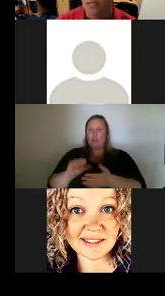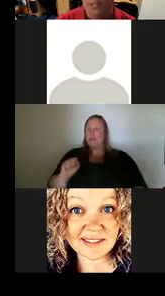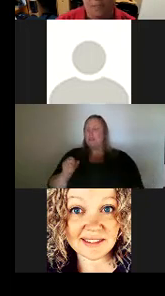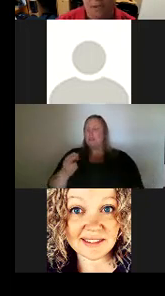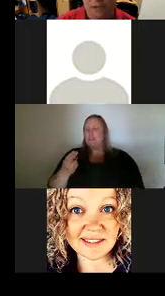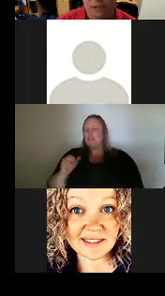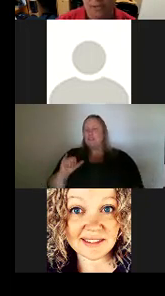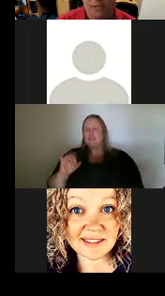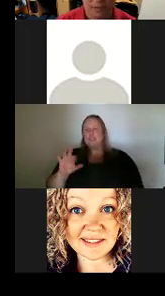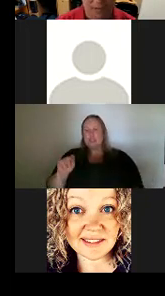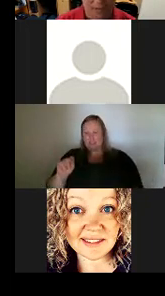MODIFIER KEY.